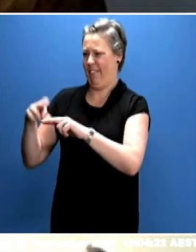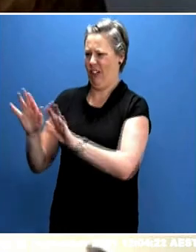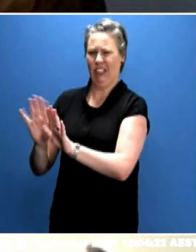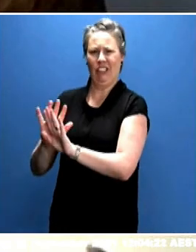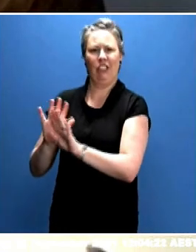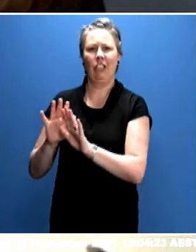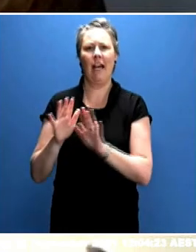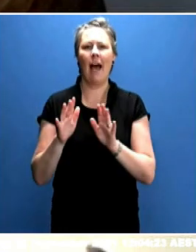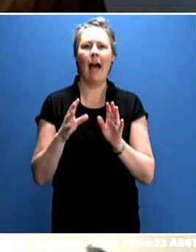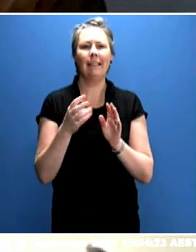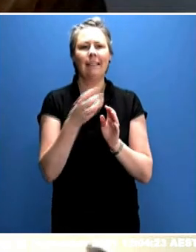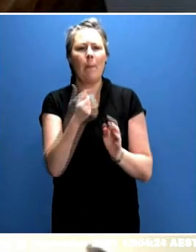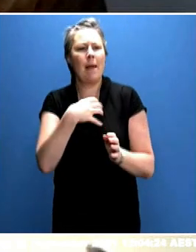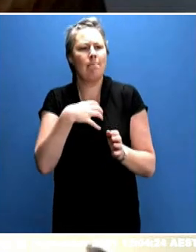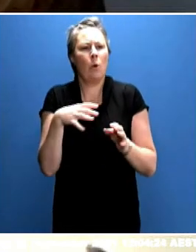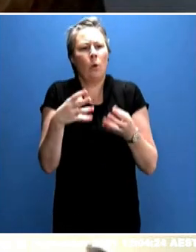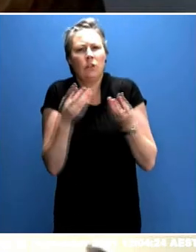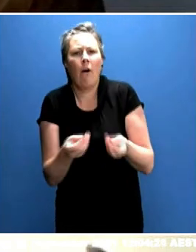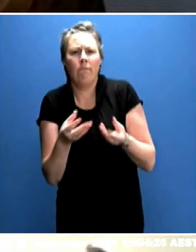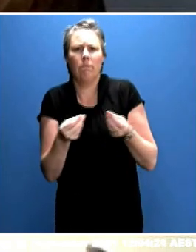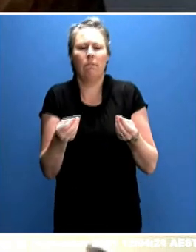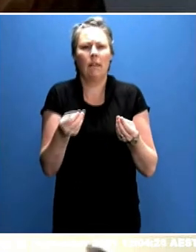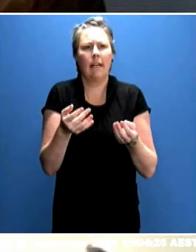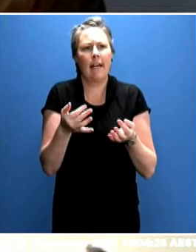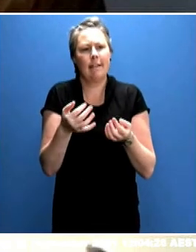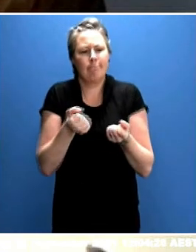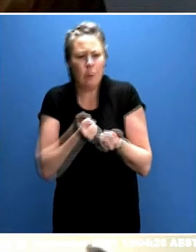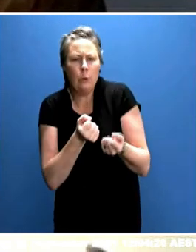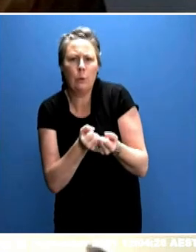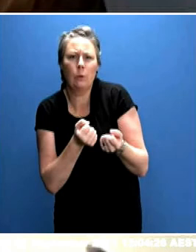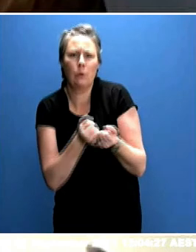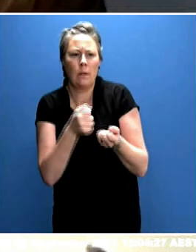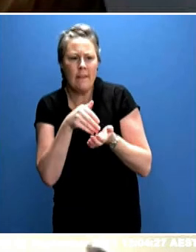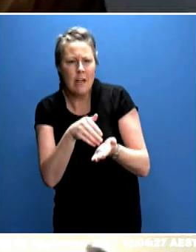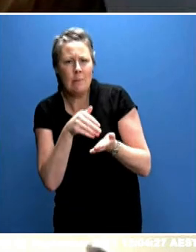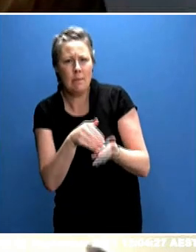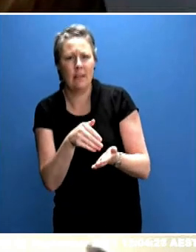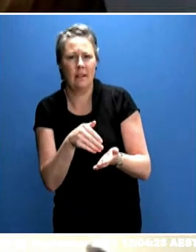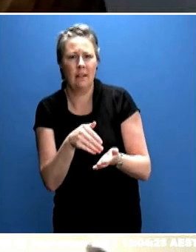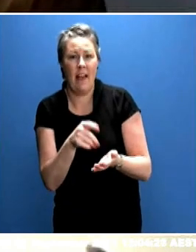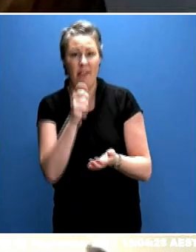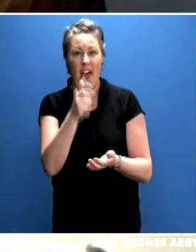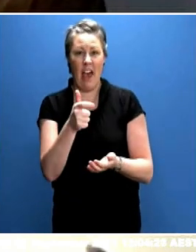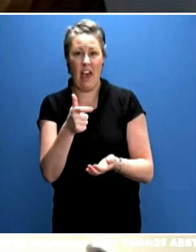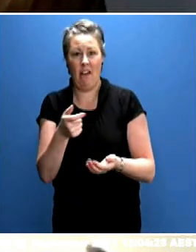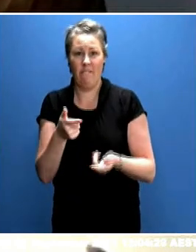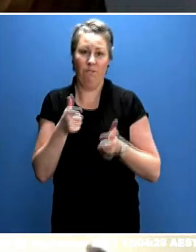the involuntary nature of the Kath French Centre. I'll come back to you about the step-down transition,